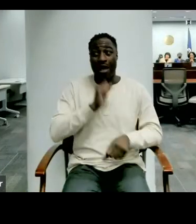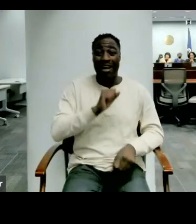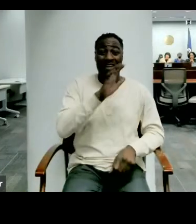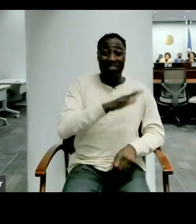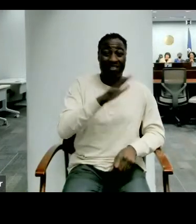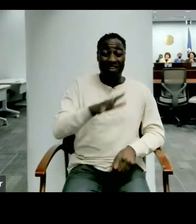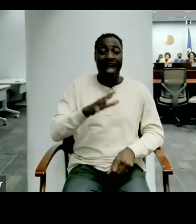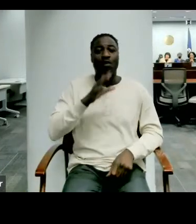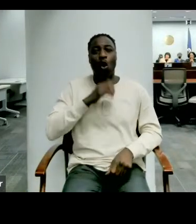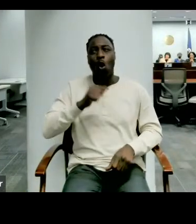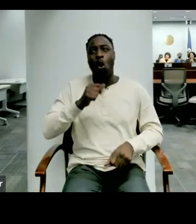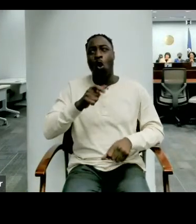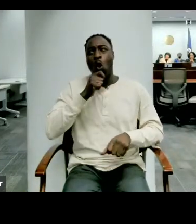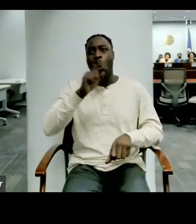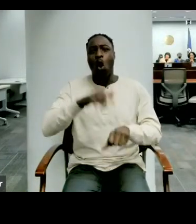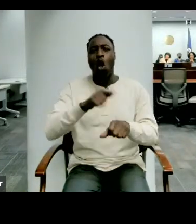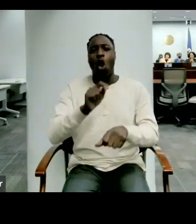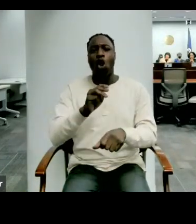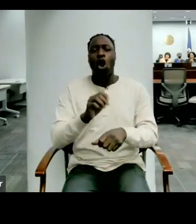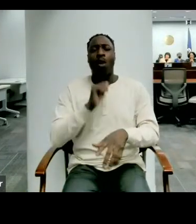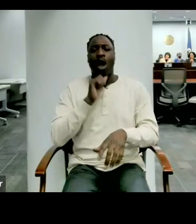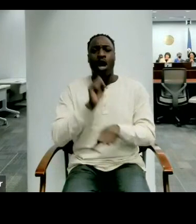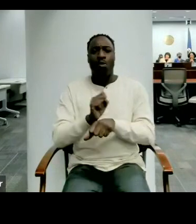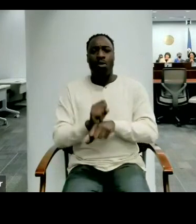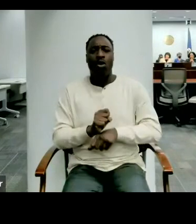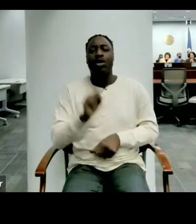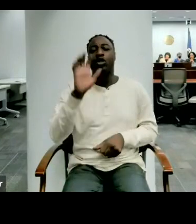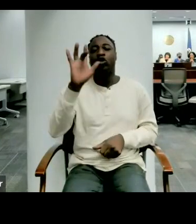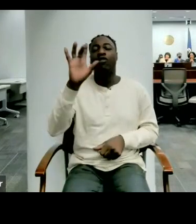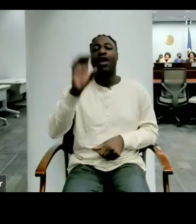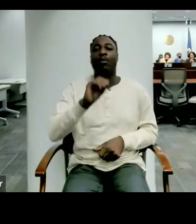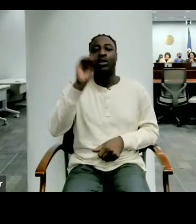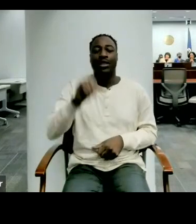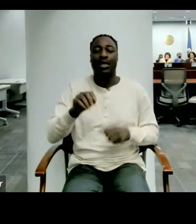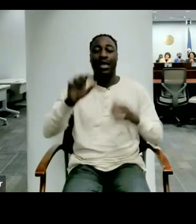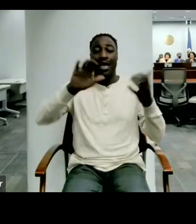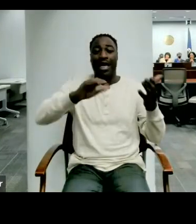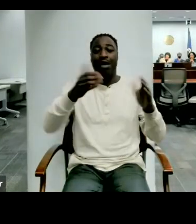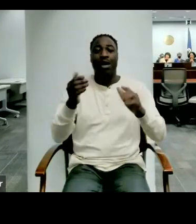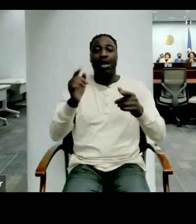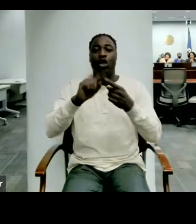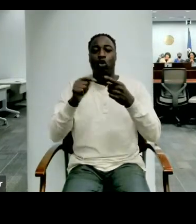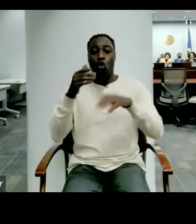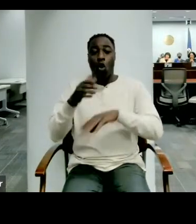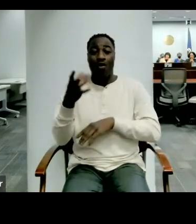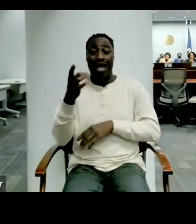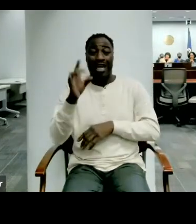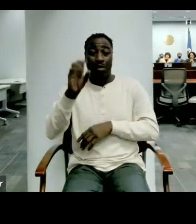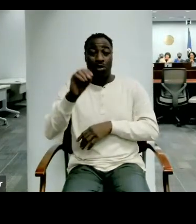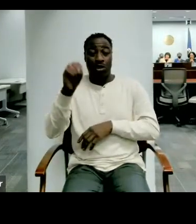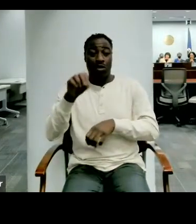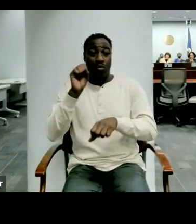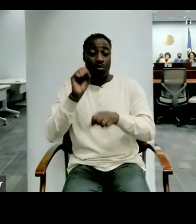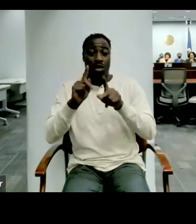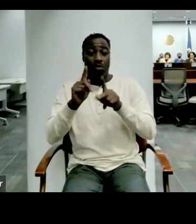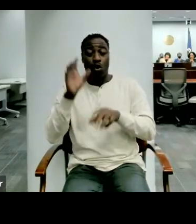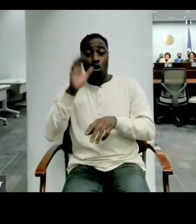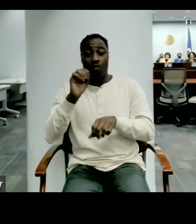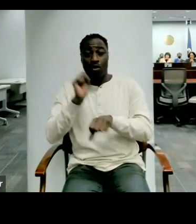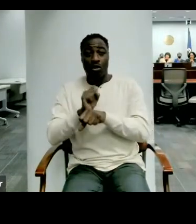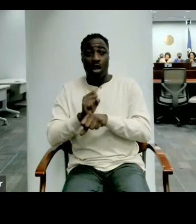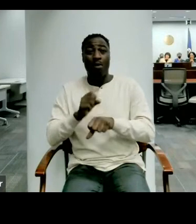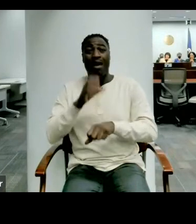who are long-term unemployed was 25%. Compared to just over 18% of job seekers ages 16 to 54.